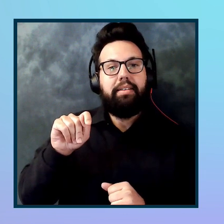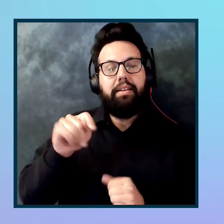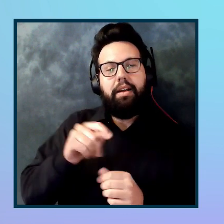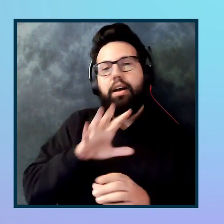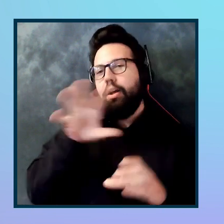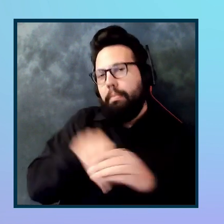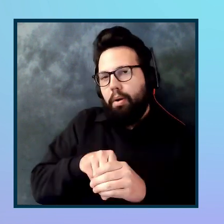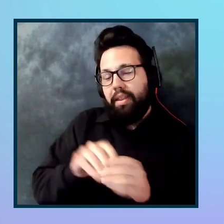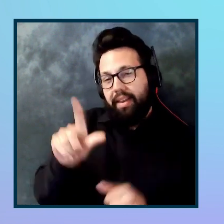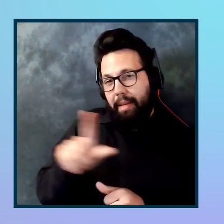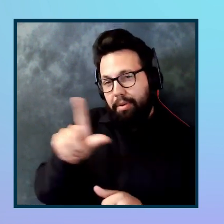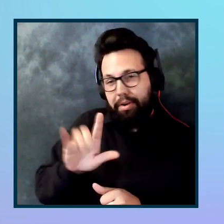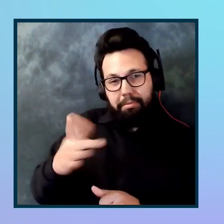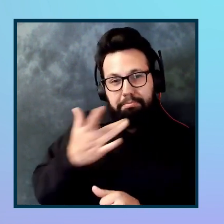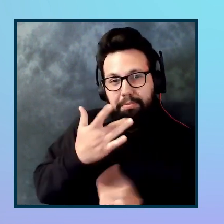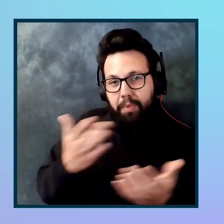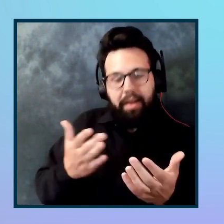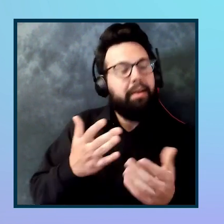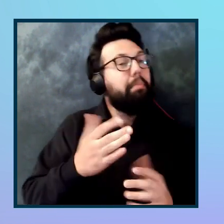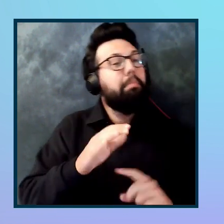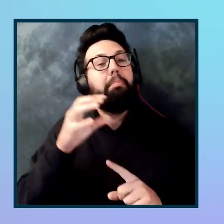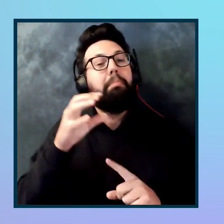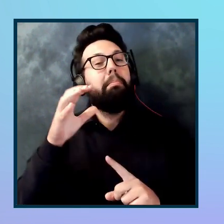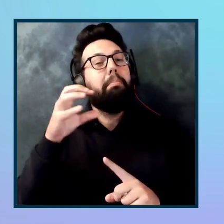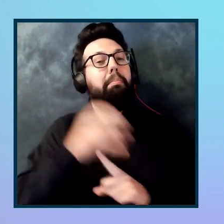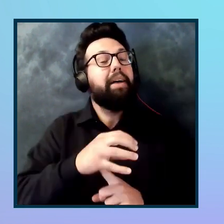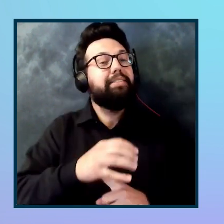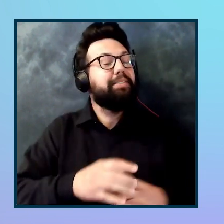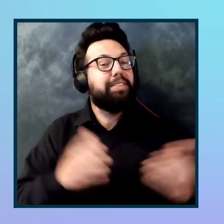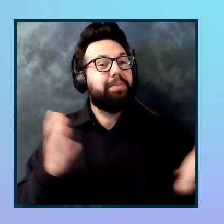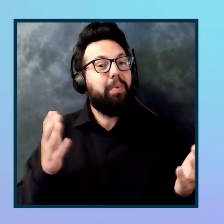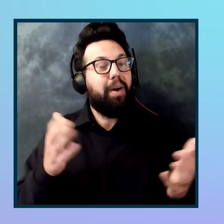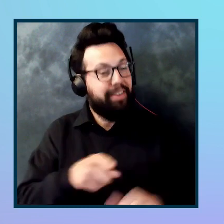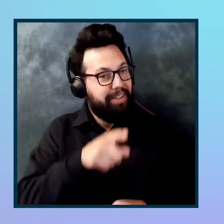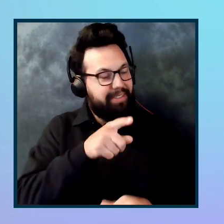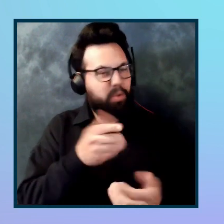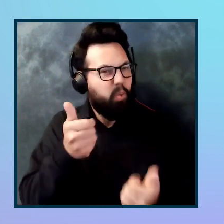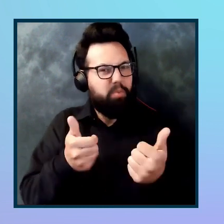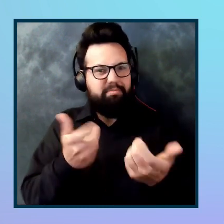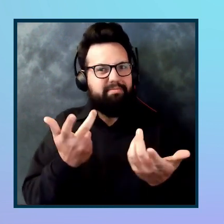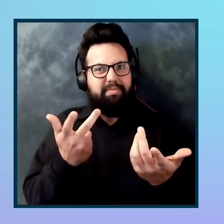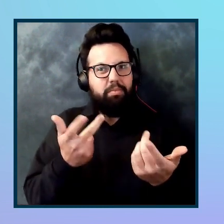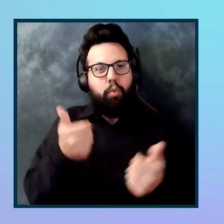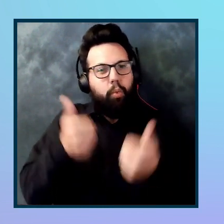The best component library is the one that you use that meets your needs but is also accessible.